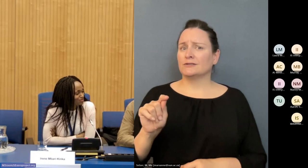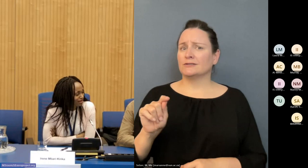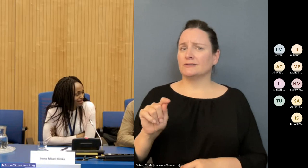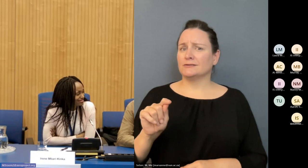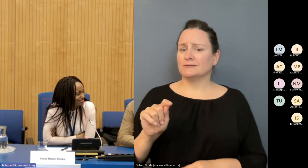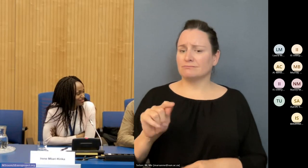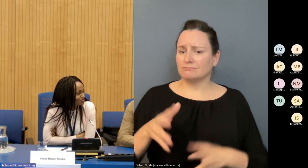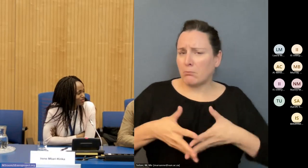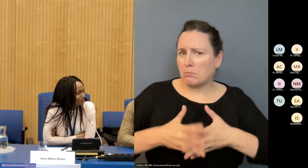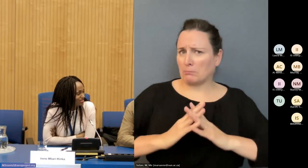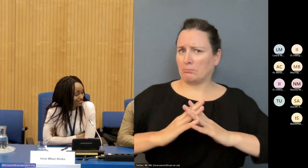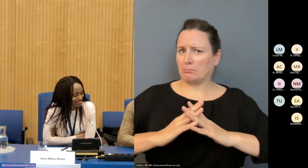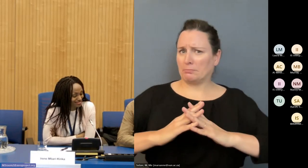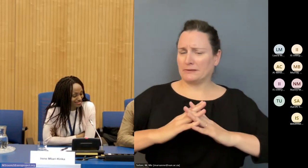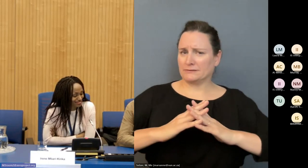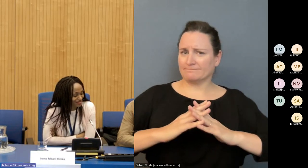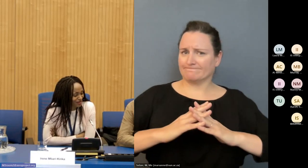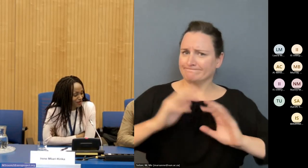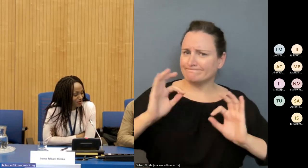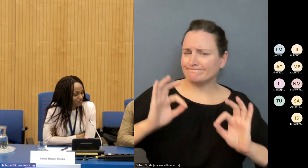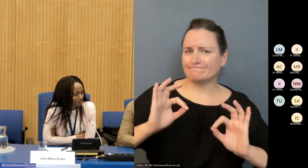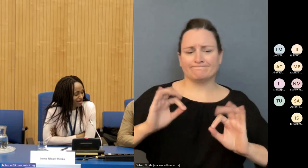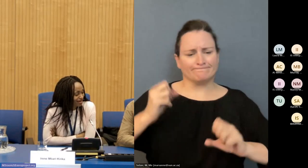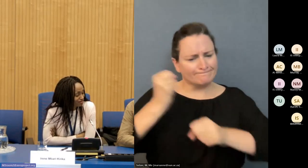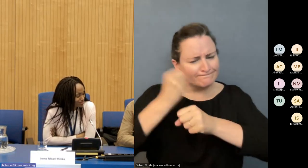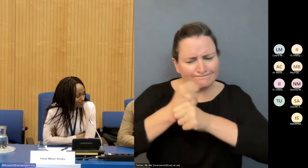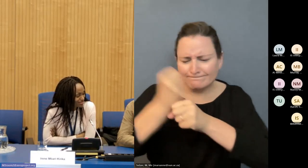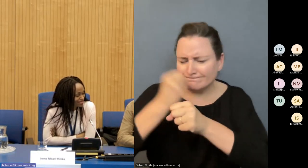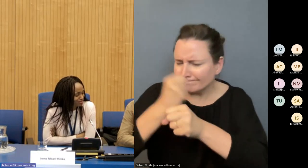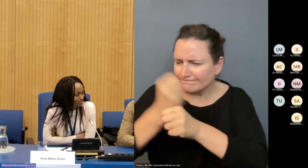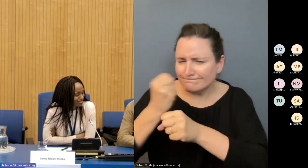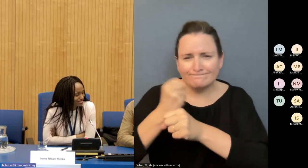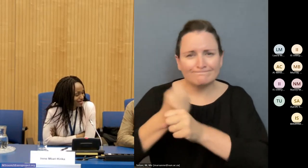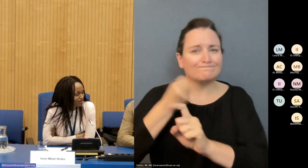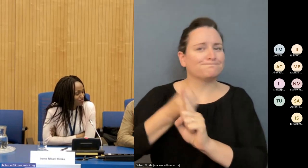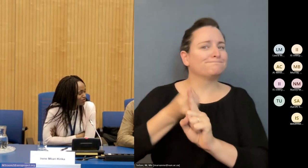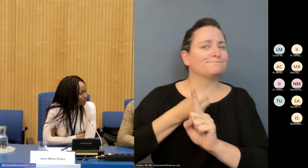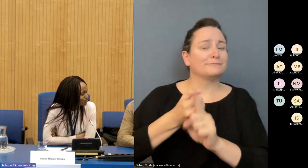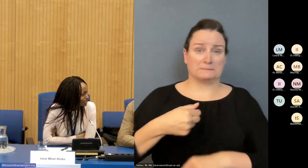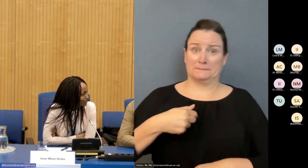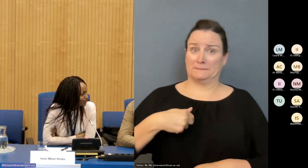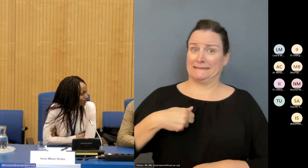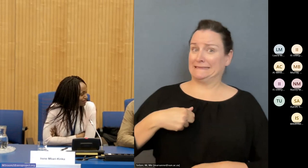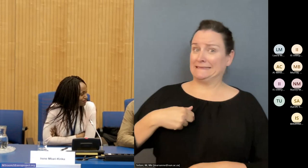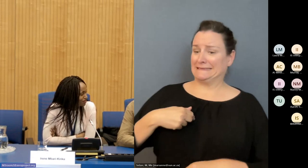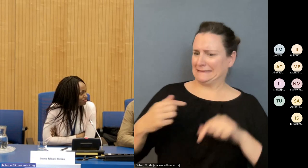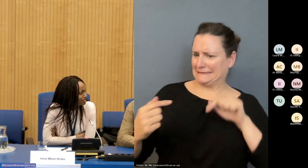this planet to make sure it succeeds. I have that experience a feeling that you're going to give up